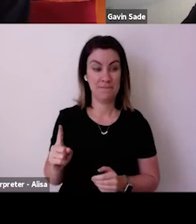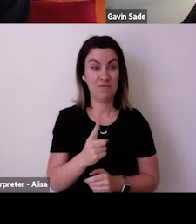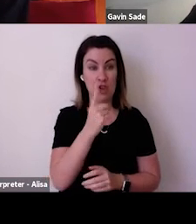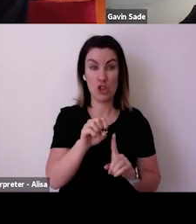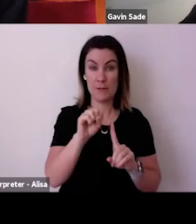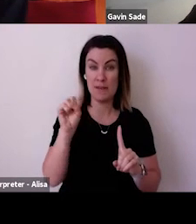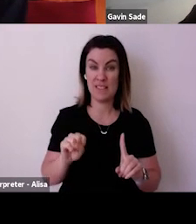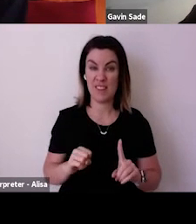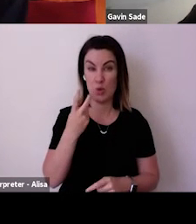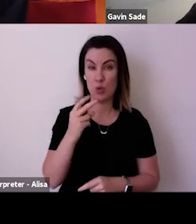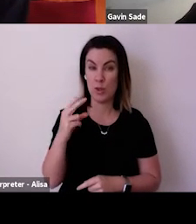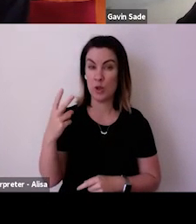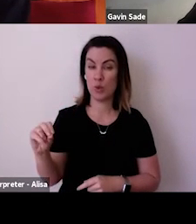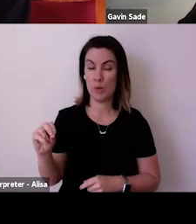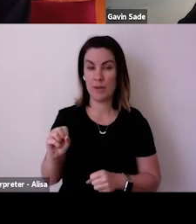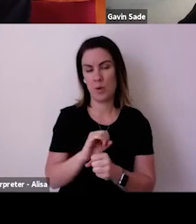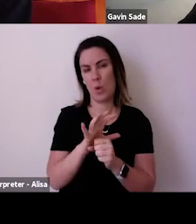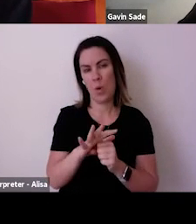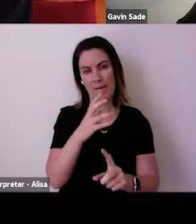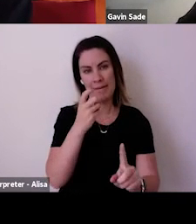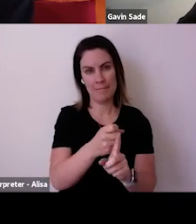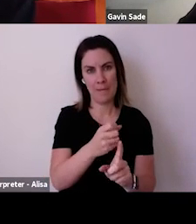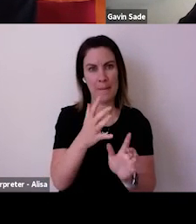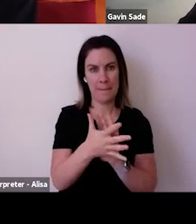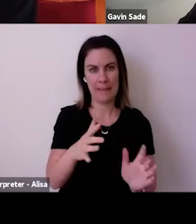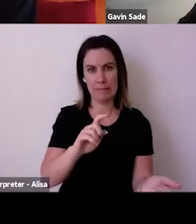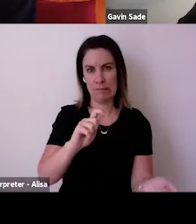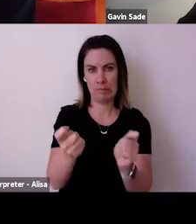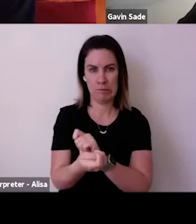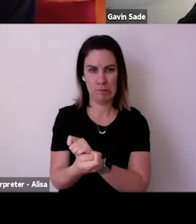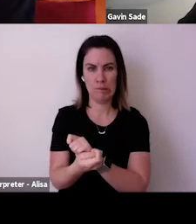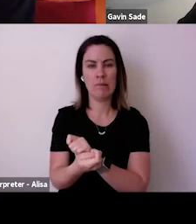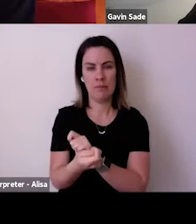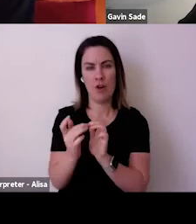associated with covid-19 of course moved situated creative practice online.